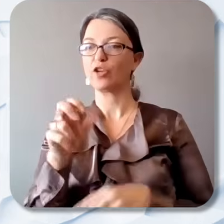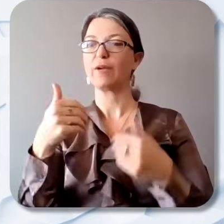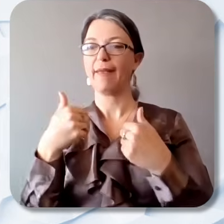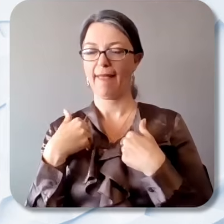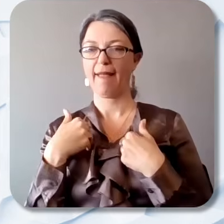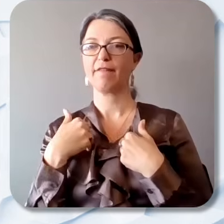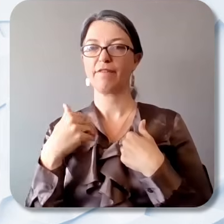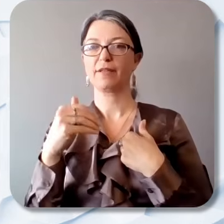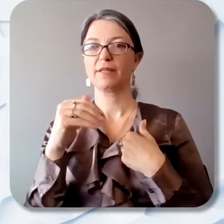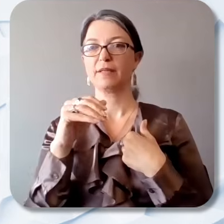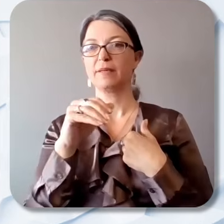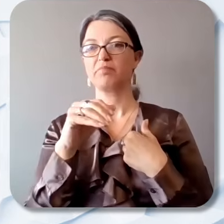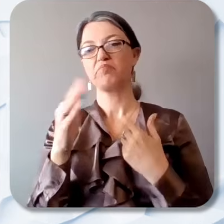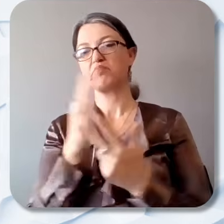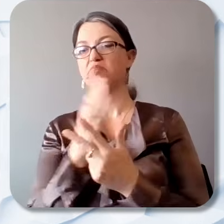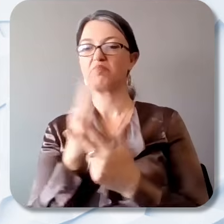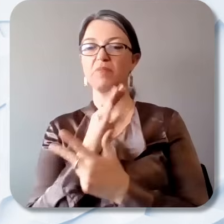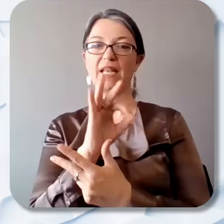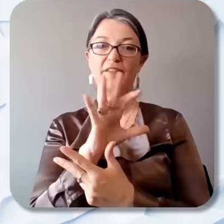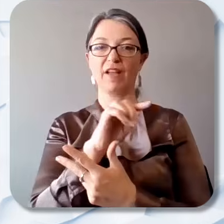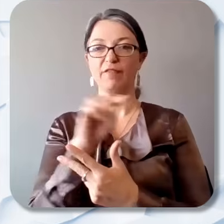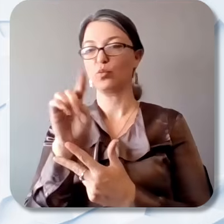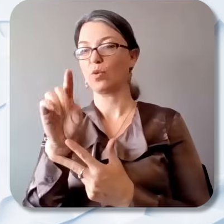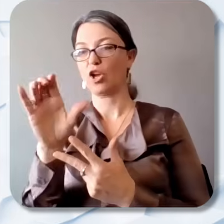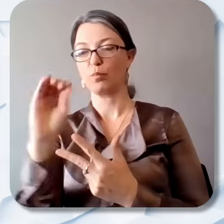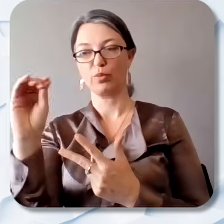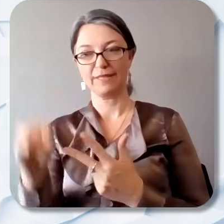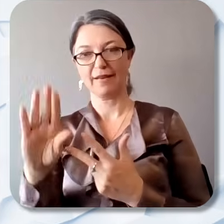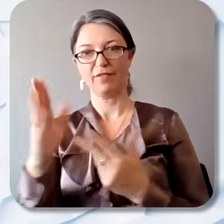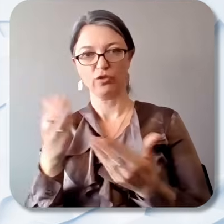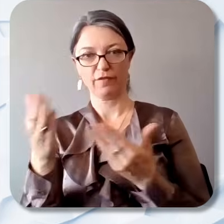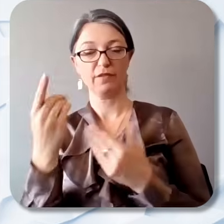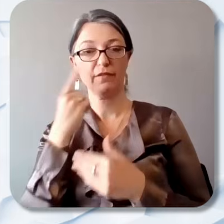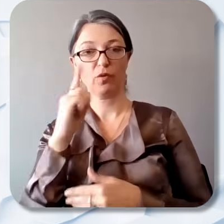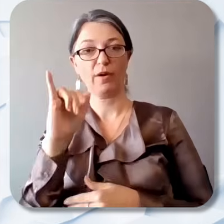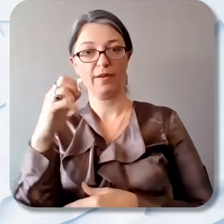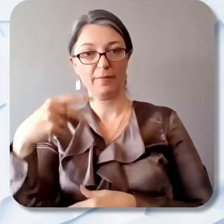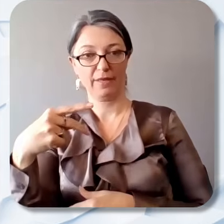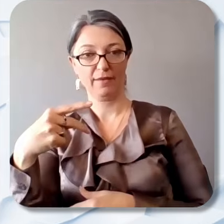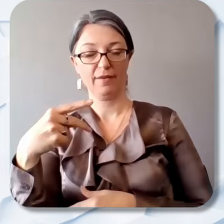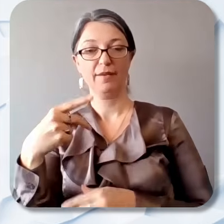anywhere from 95 to 100% of their services for their IEP, and then from there down 100